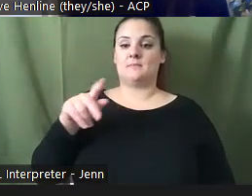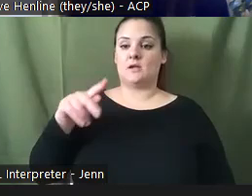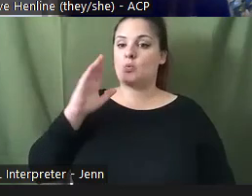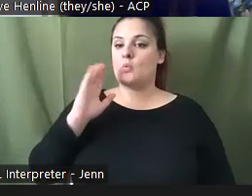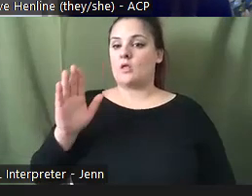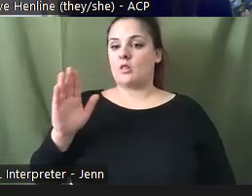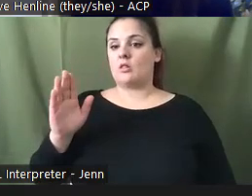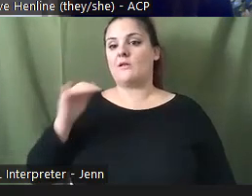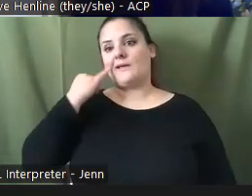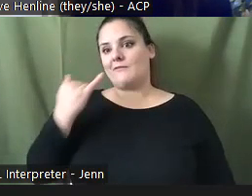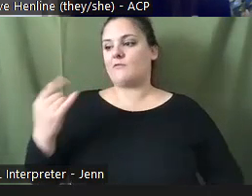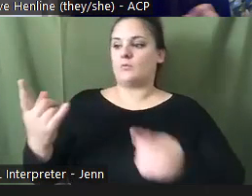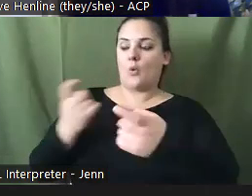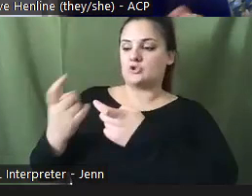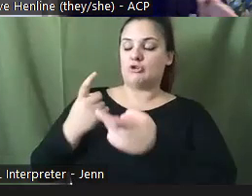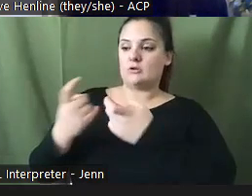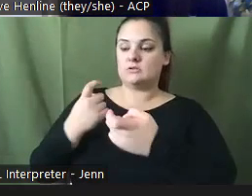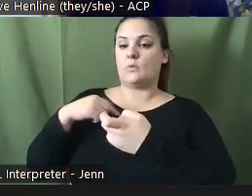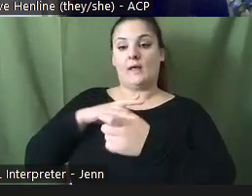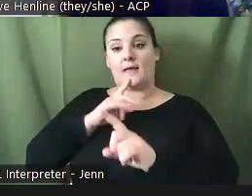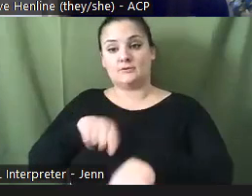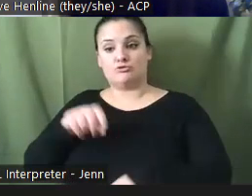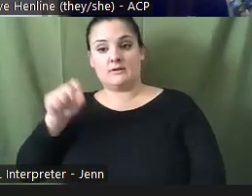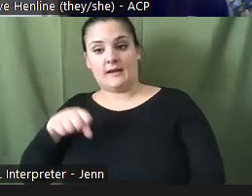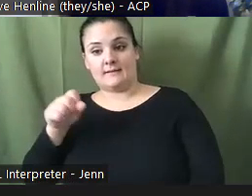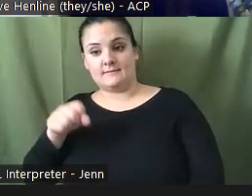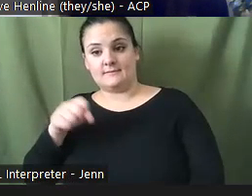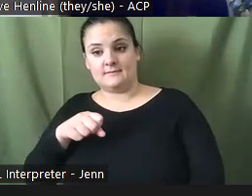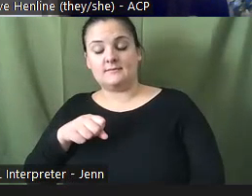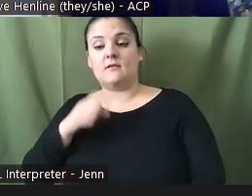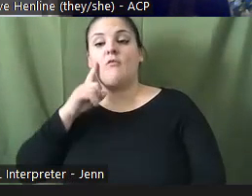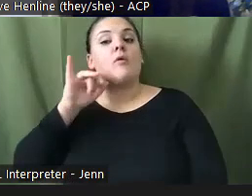they have as they go through the process of navigating how their substitute address